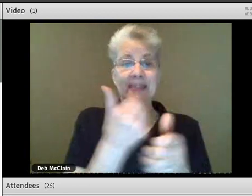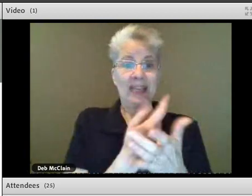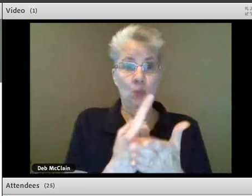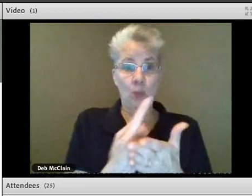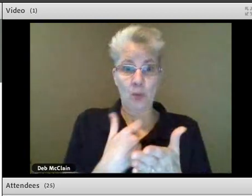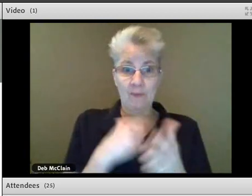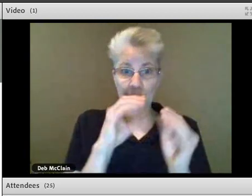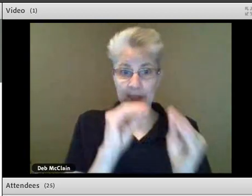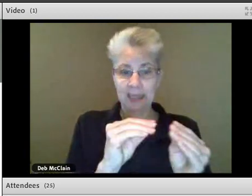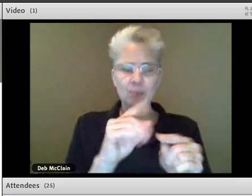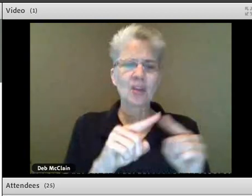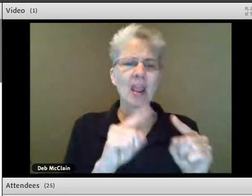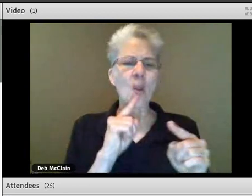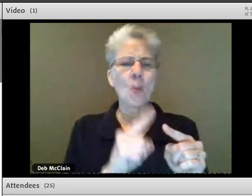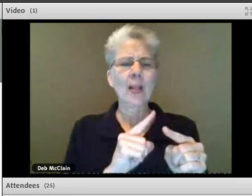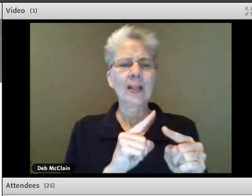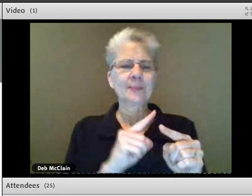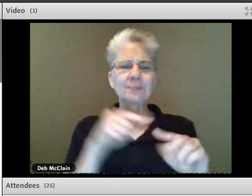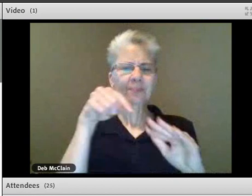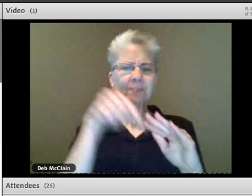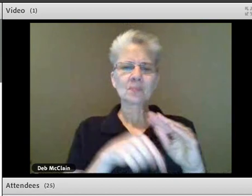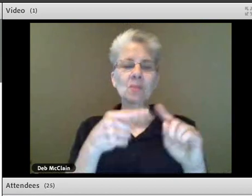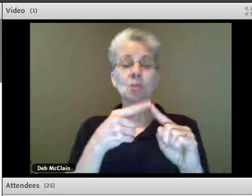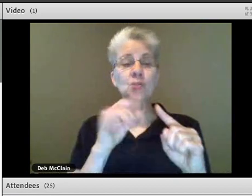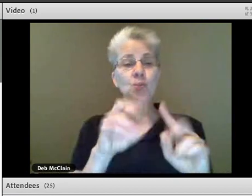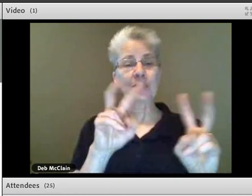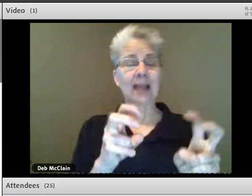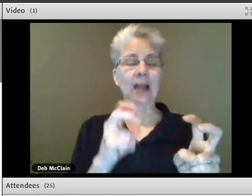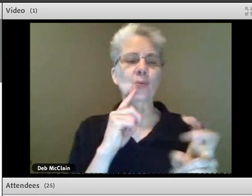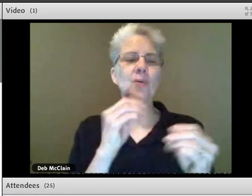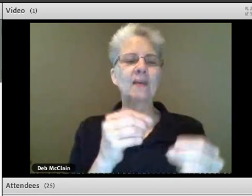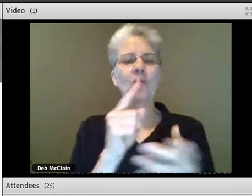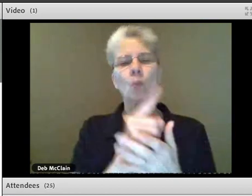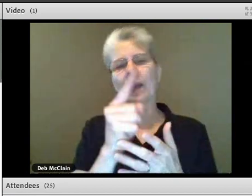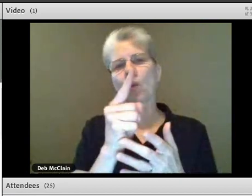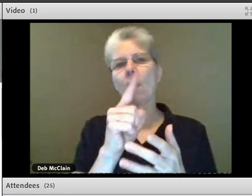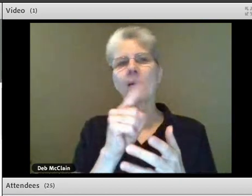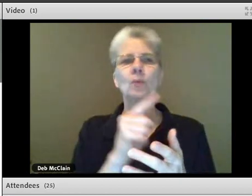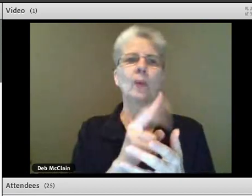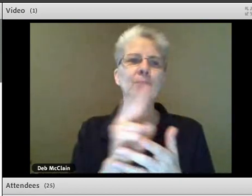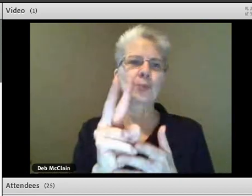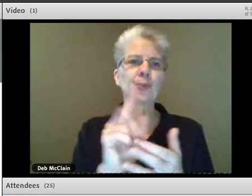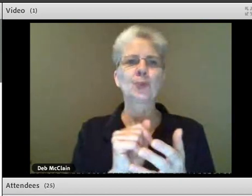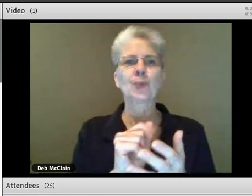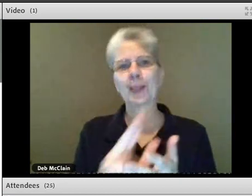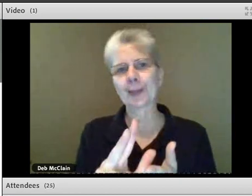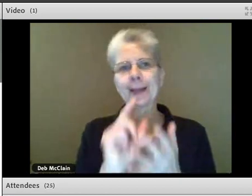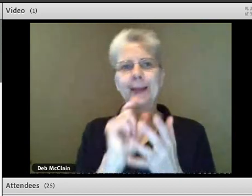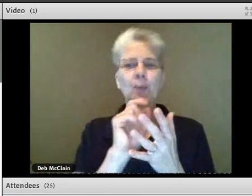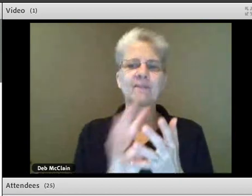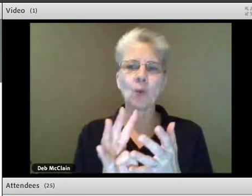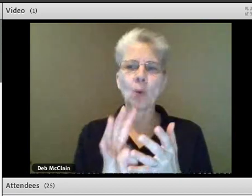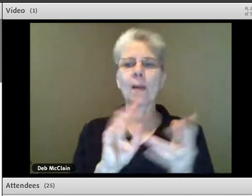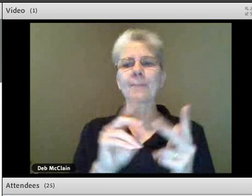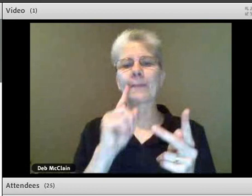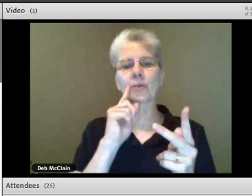but you can't really put it into a bucket and give it a title. You can do week 1, week 2, week 3, and then every week, people will know to click on the next week